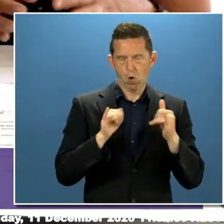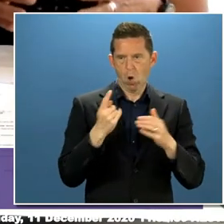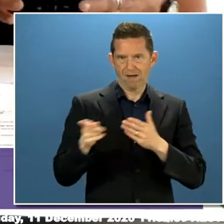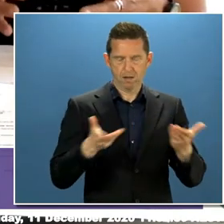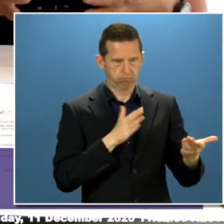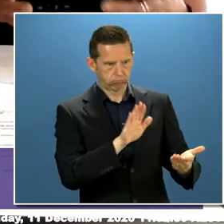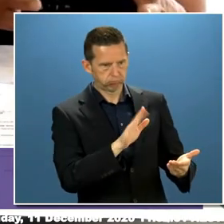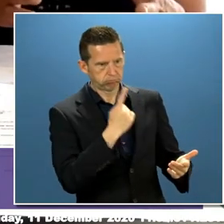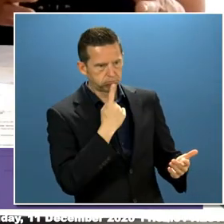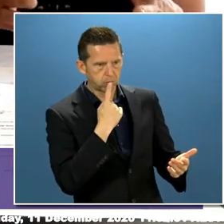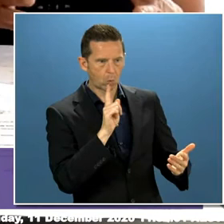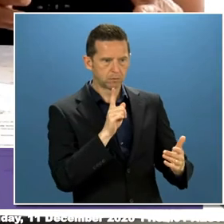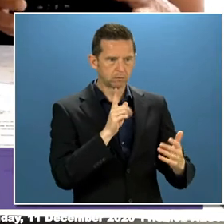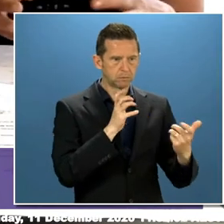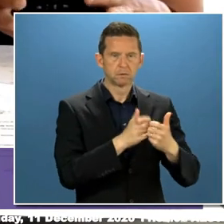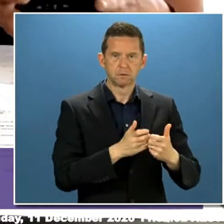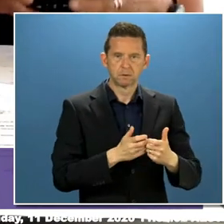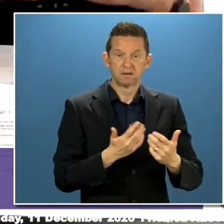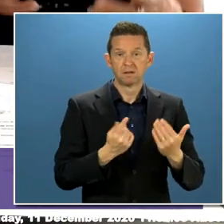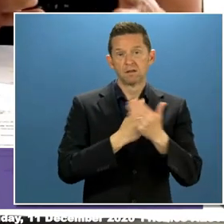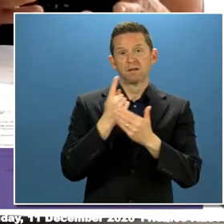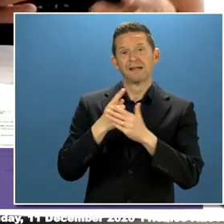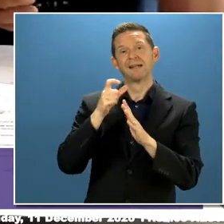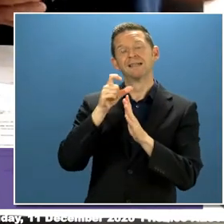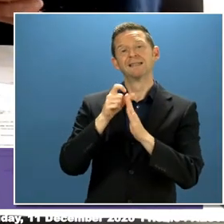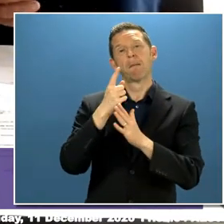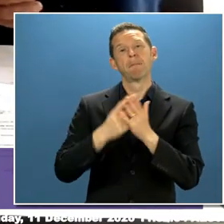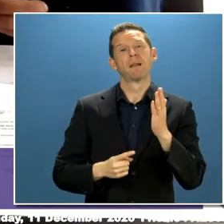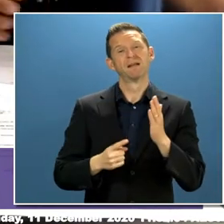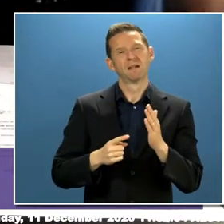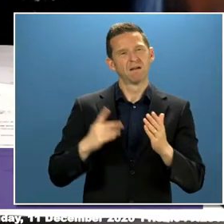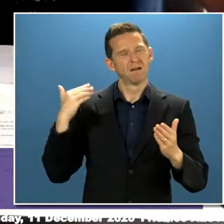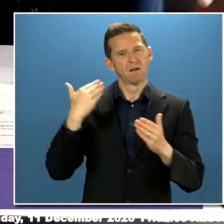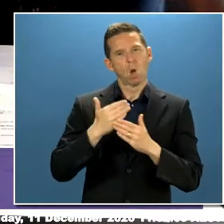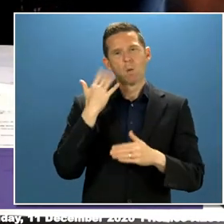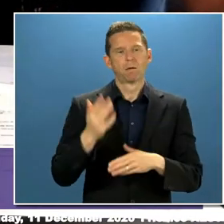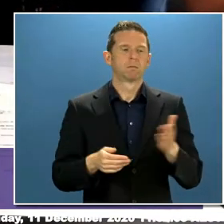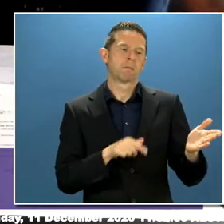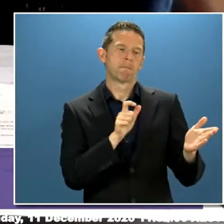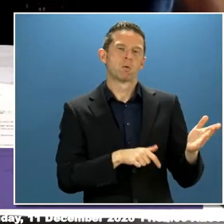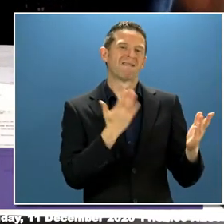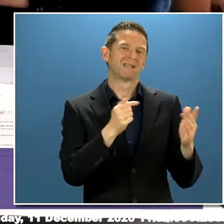And I think what often happens with disability is it gets lumped into this, "Well, here's a person with disability and so we can do this, we can't do